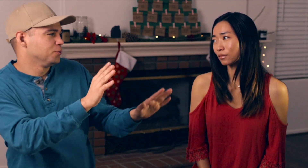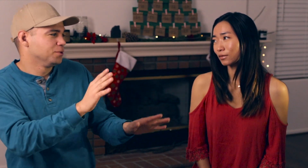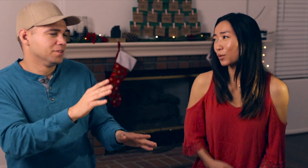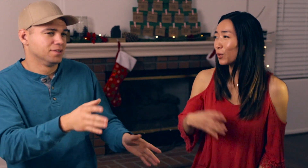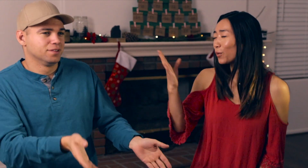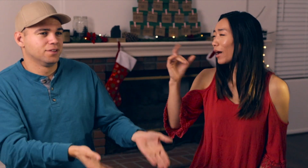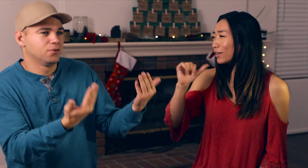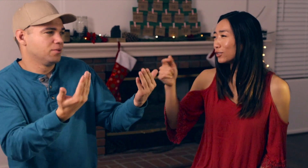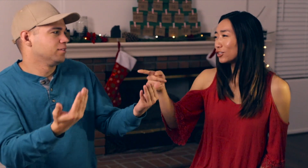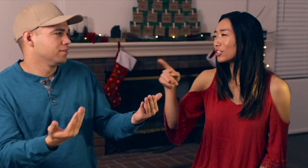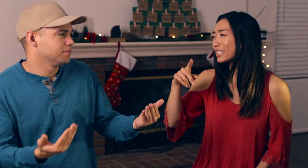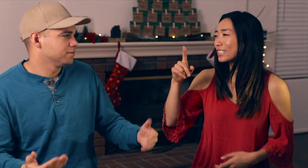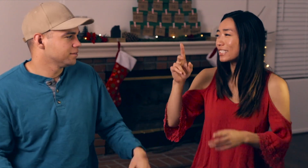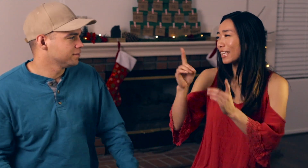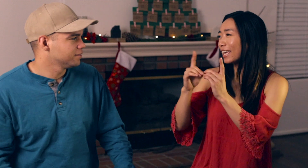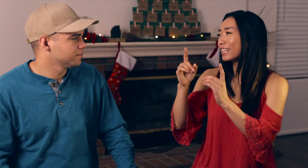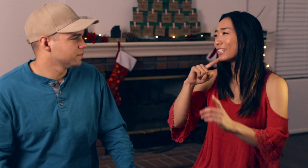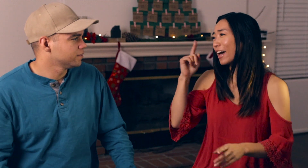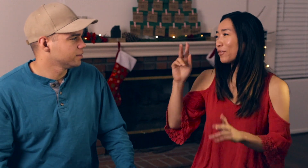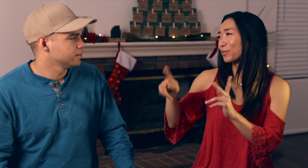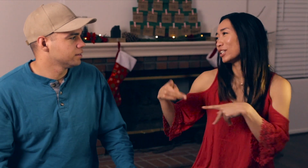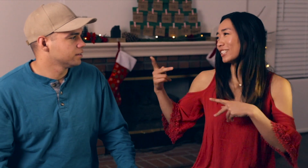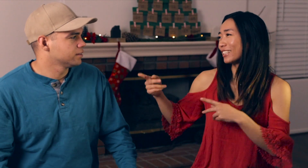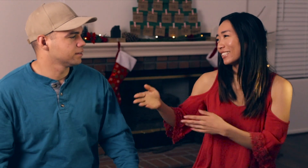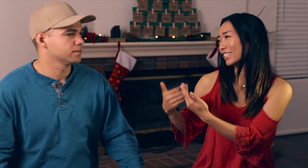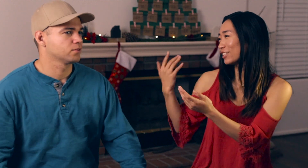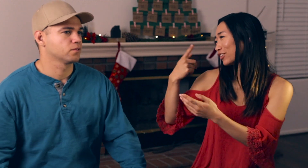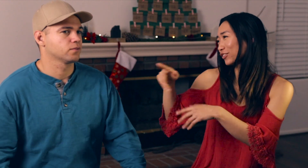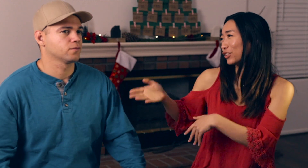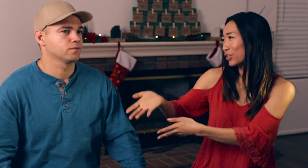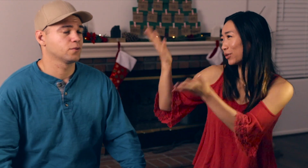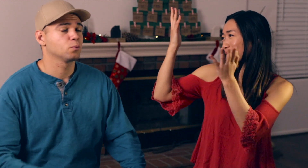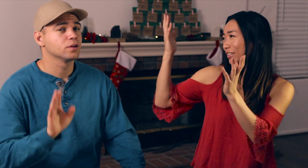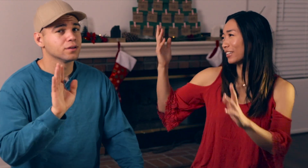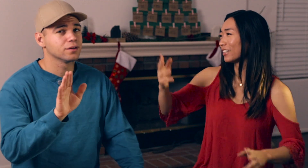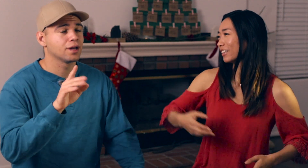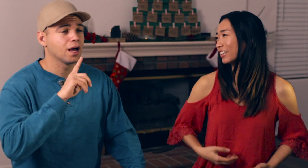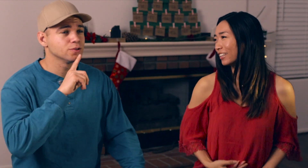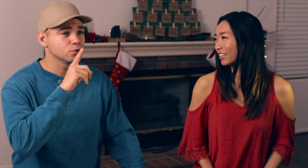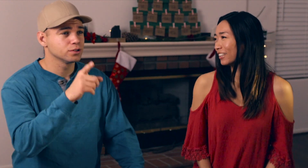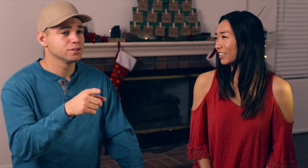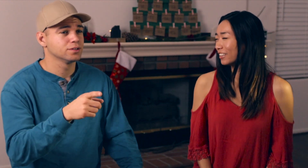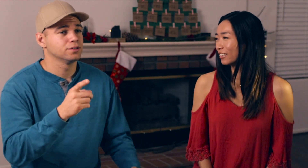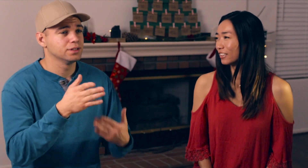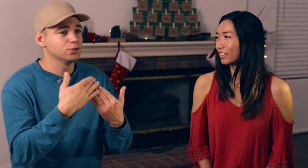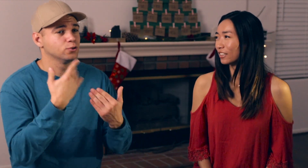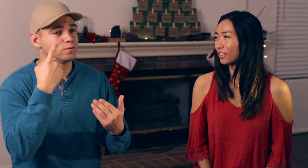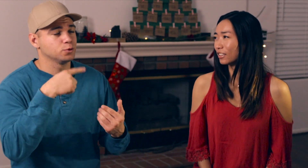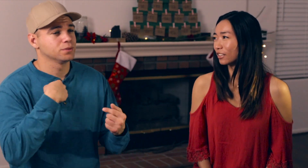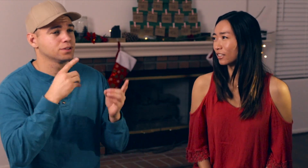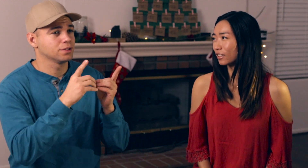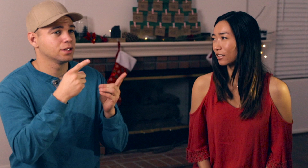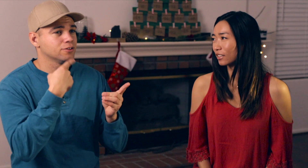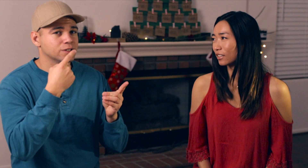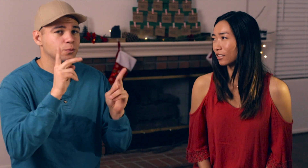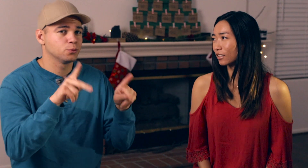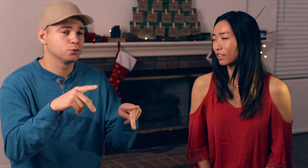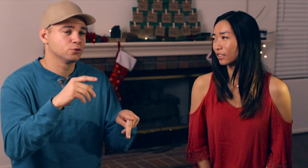well why don't you just dated as Deaf person. It's easier for you R: actually it's easier for me to date a hearing person